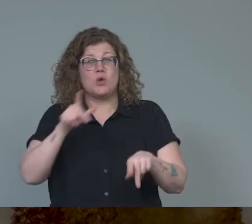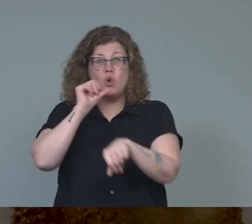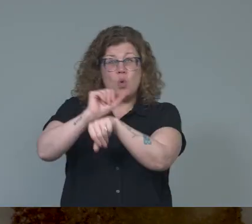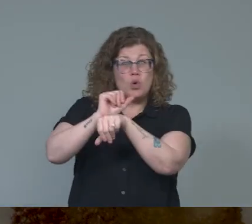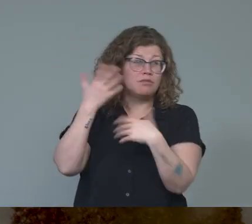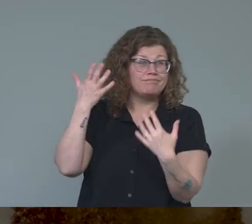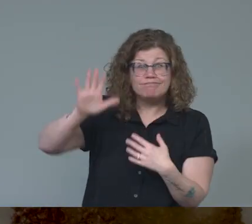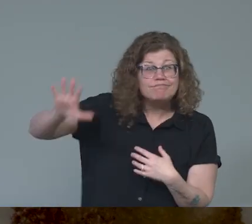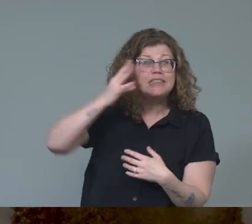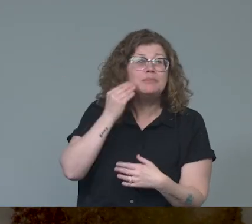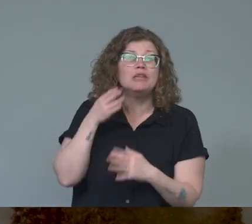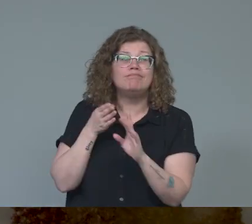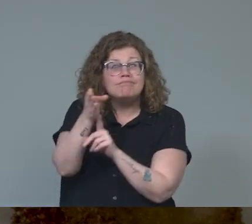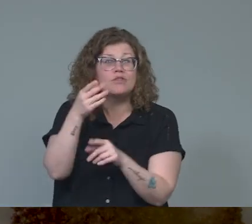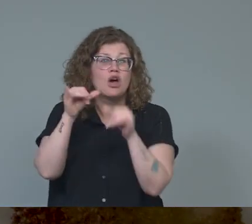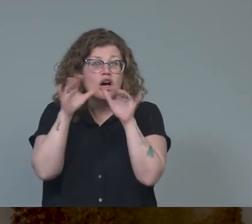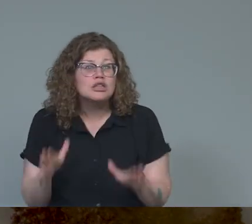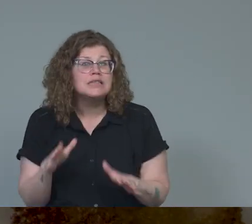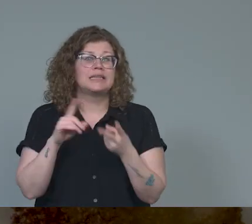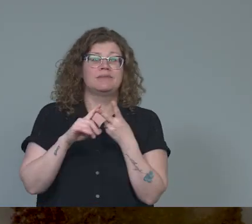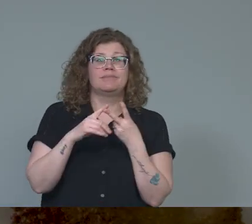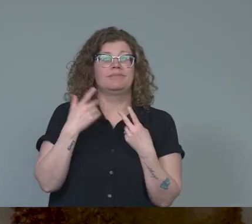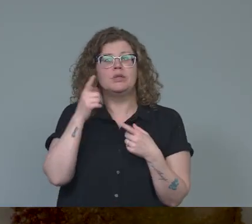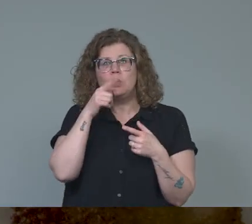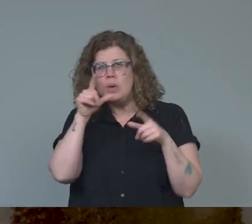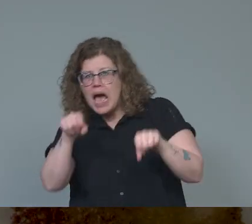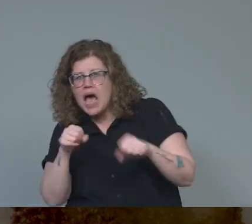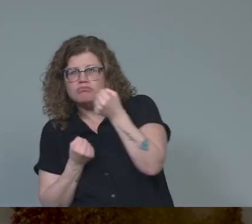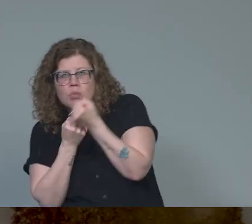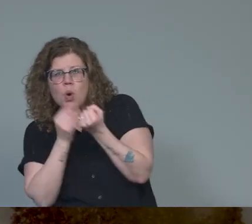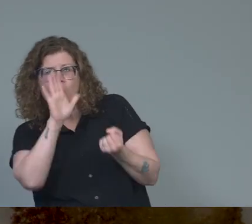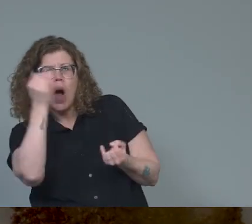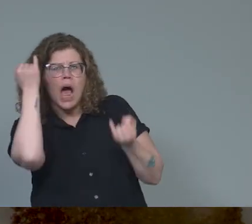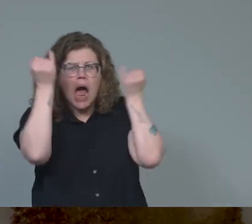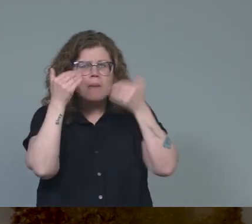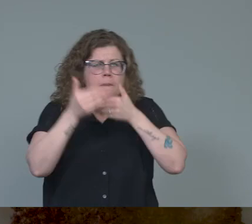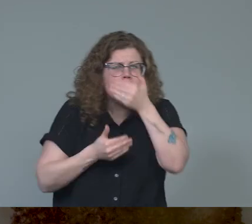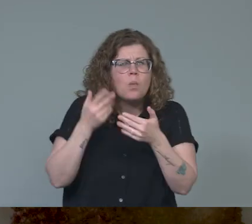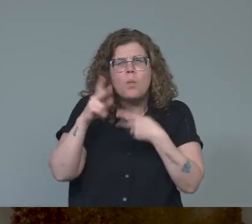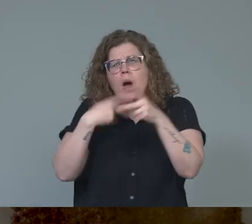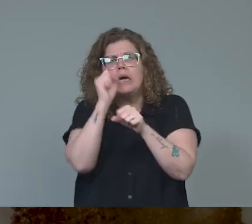and being asked questions. Really? Really that question? You know, so you're able to, I can speak to that.